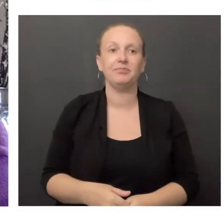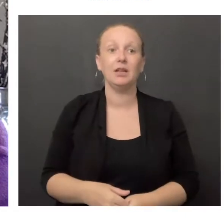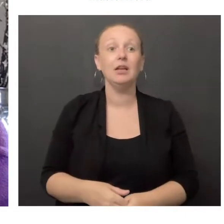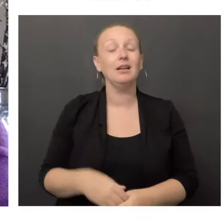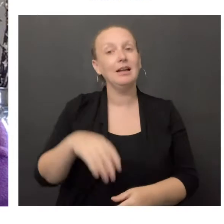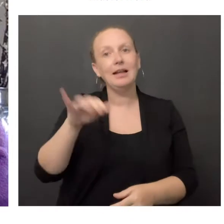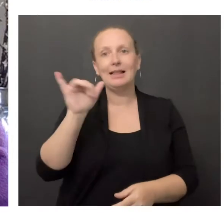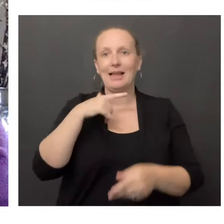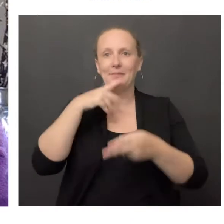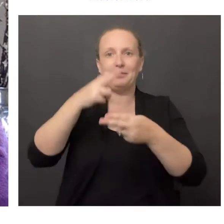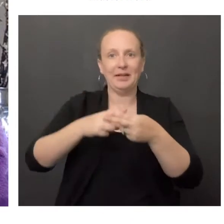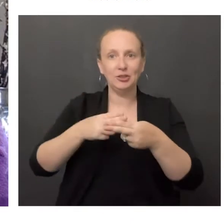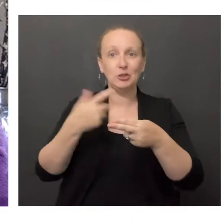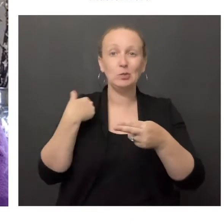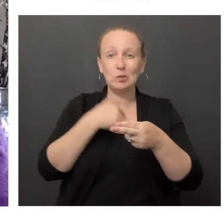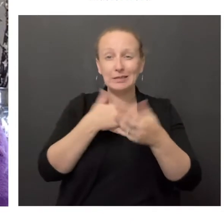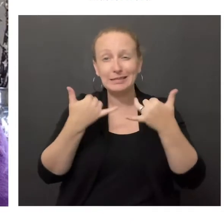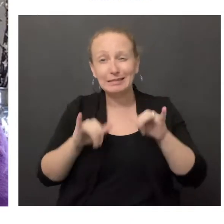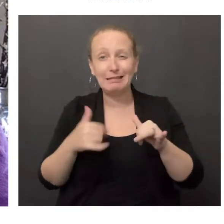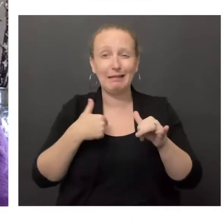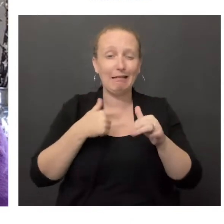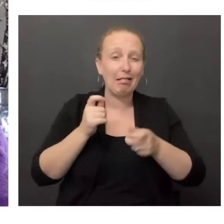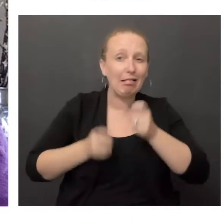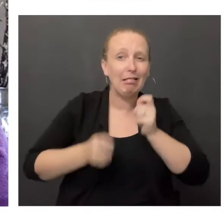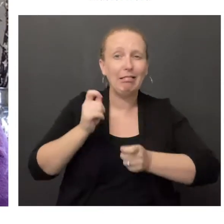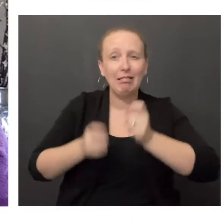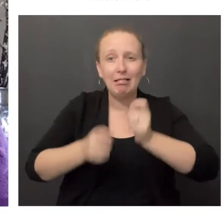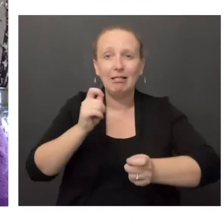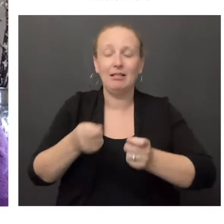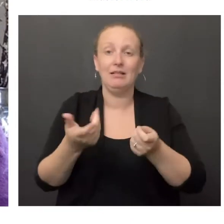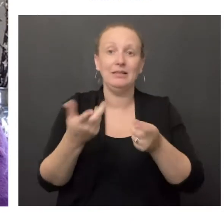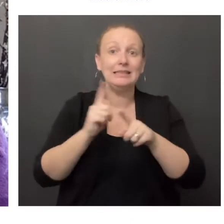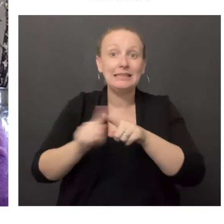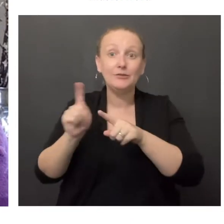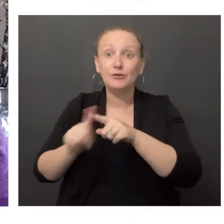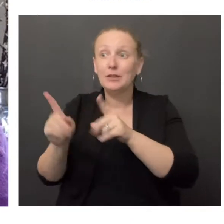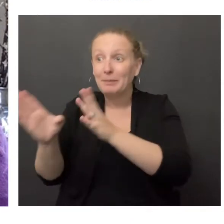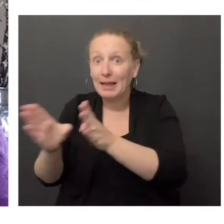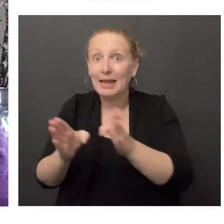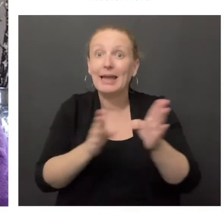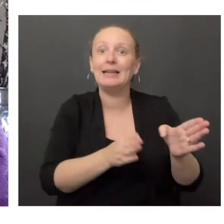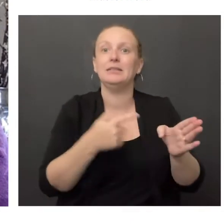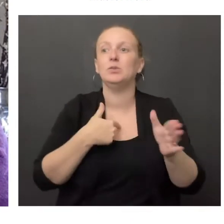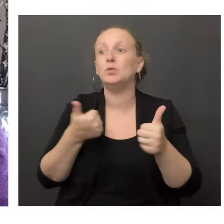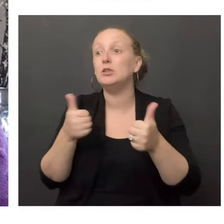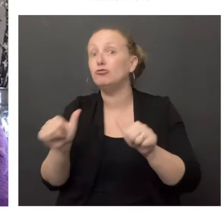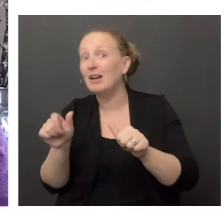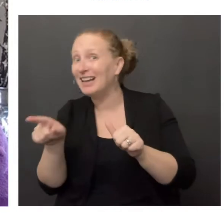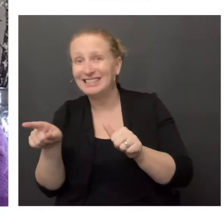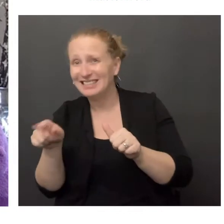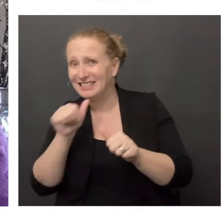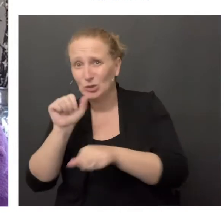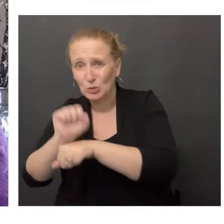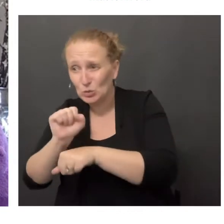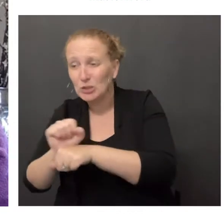Um, and we're taking notes from people’s book, other people's books who are actively writing it, too. So, the things that we've taken notes from